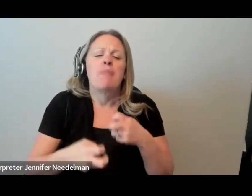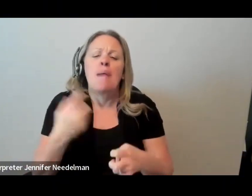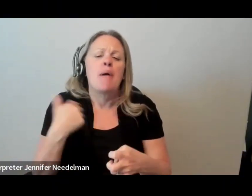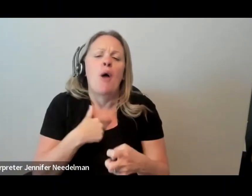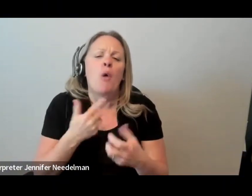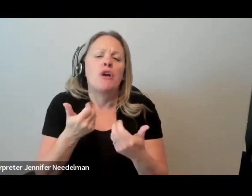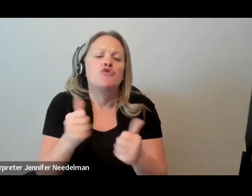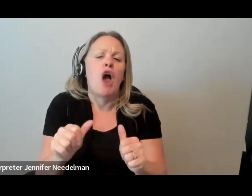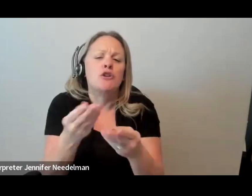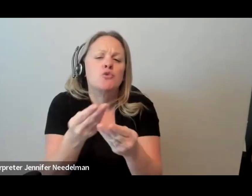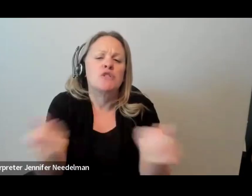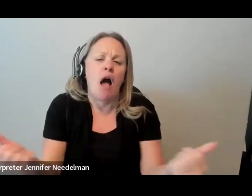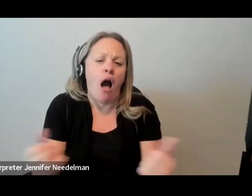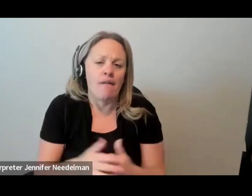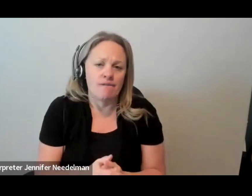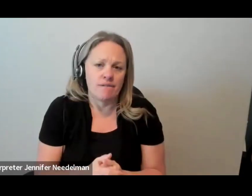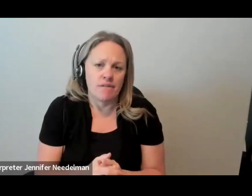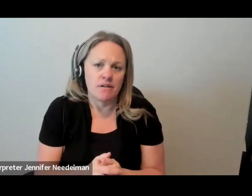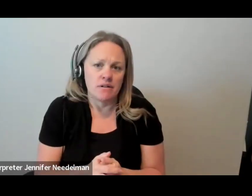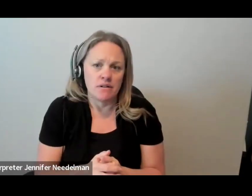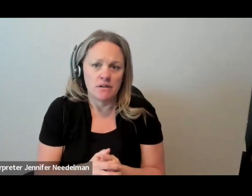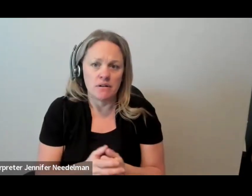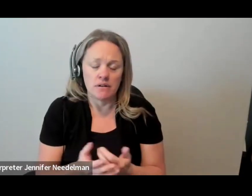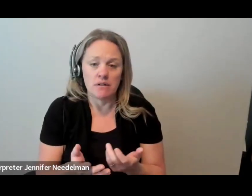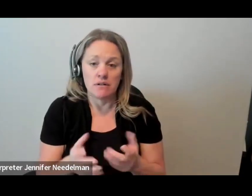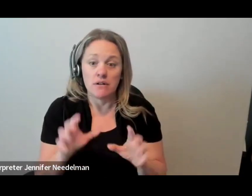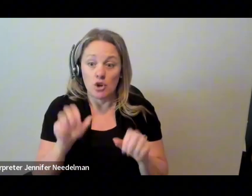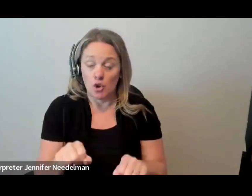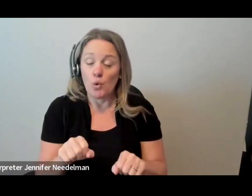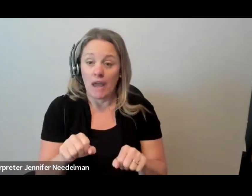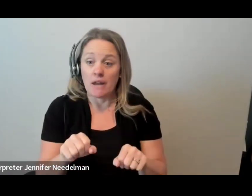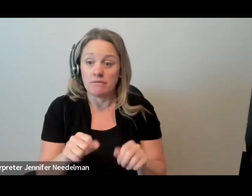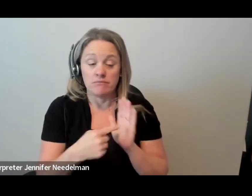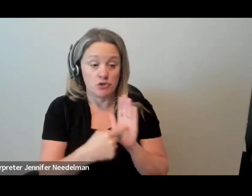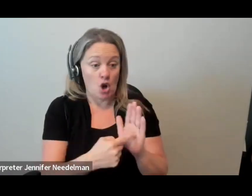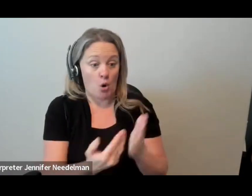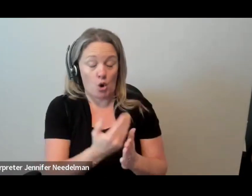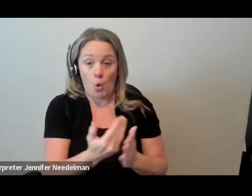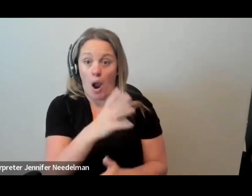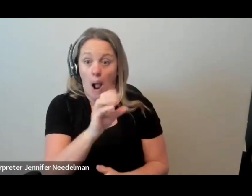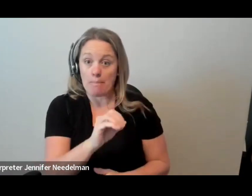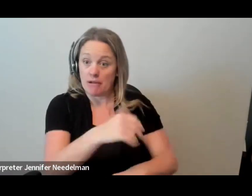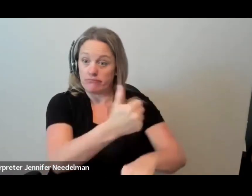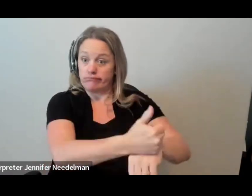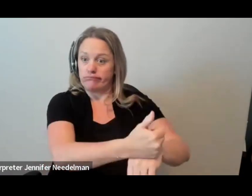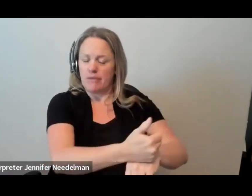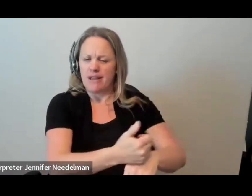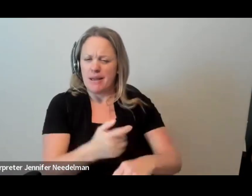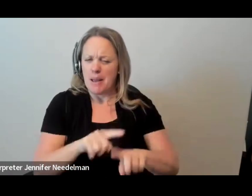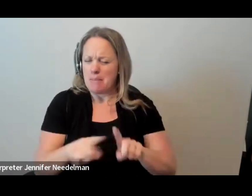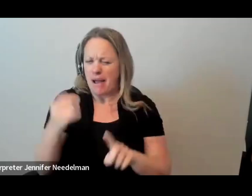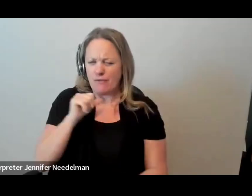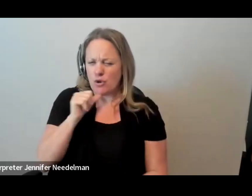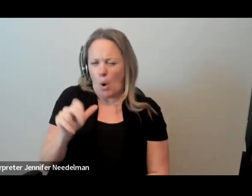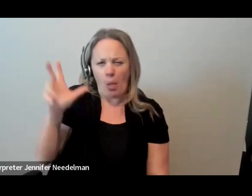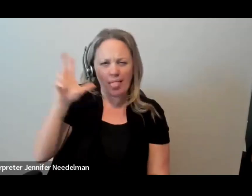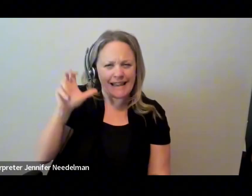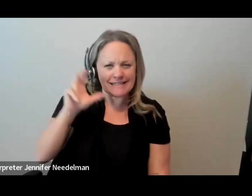Because you can stand up a new, you know, company for something, but if you don't understand how to listen to your users, if you don't understand your users,